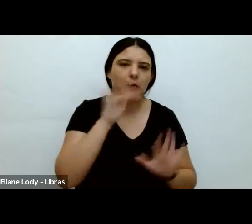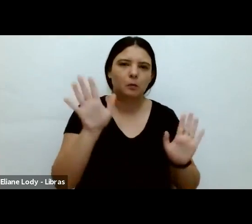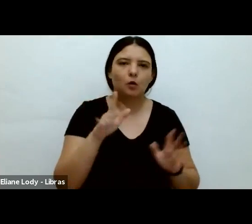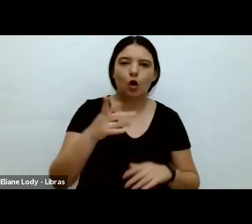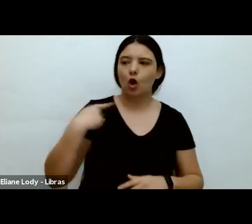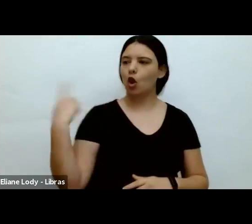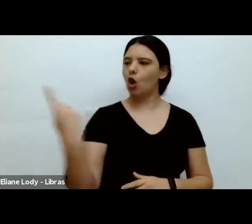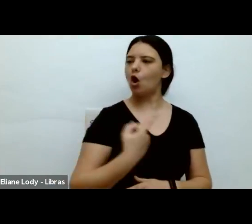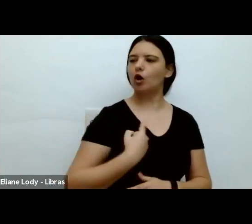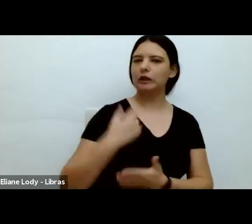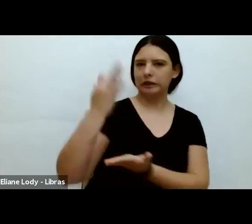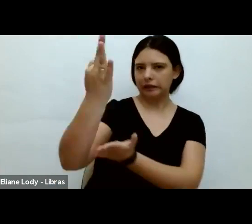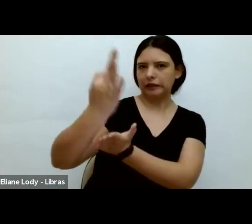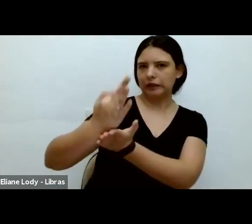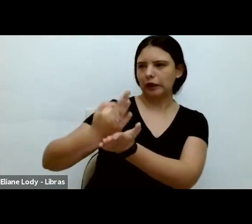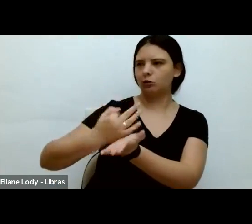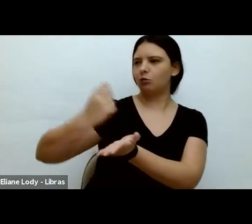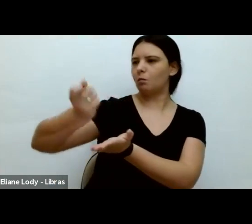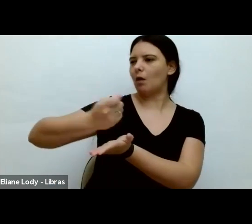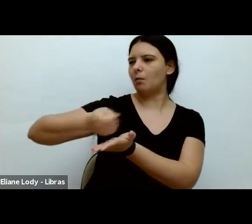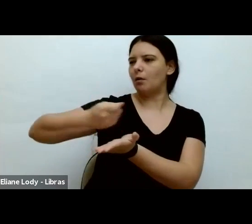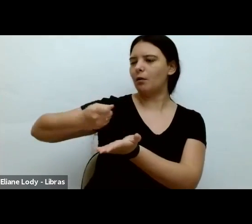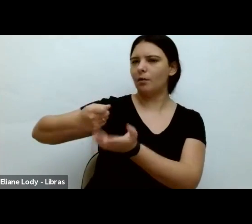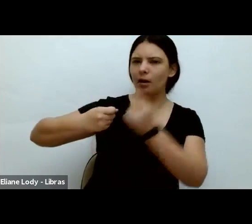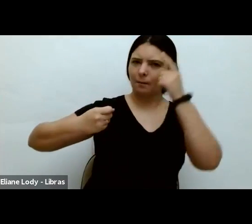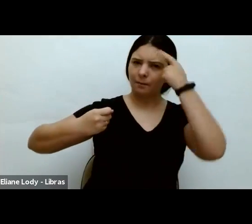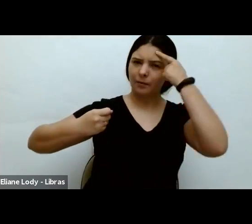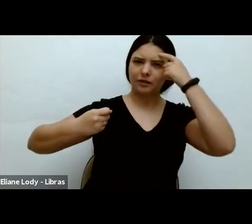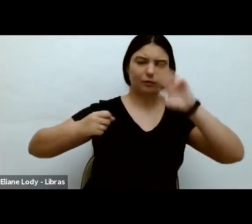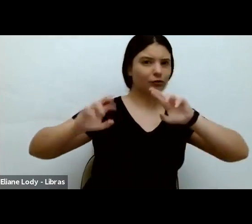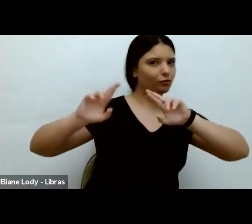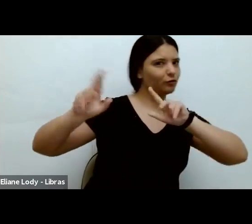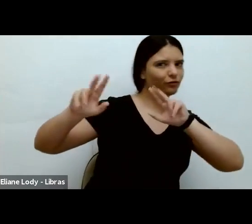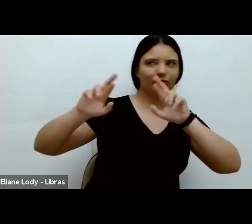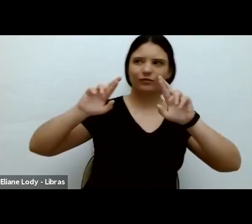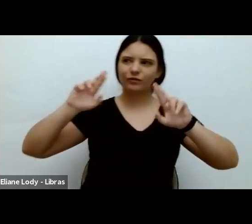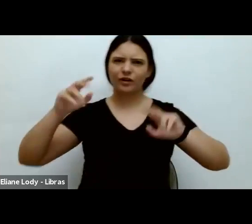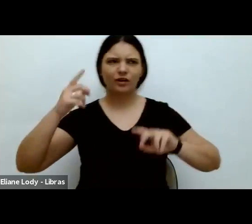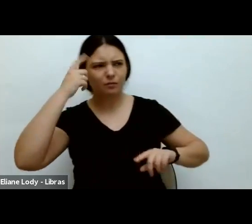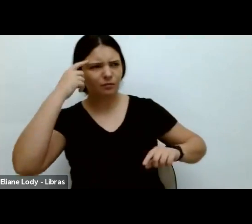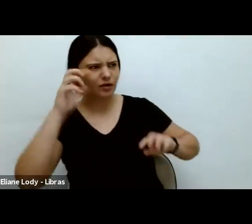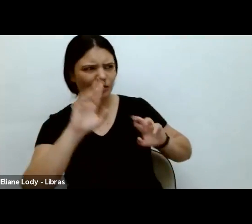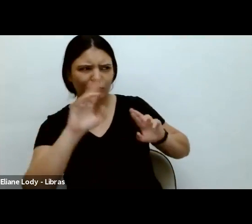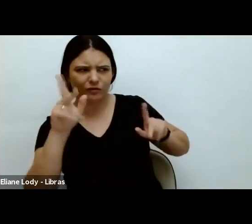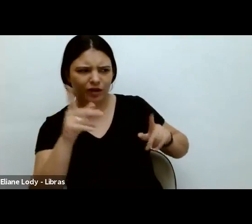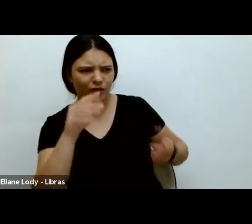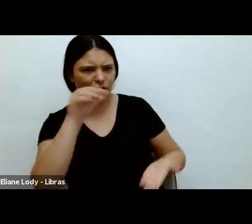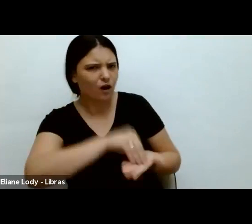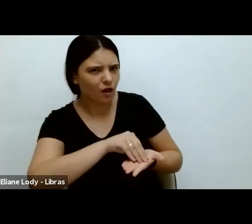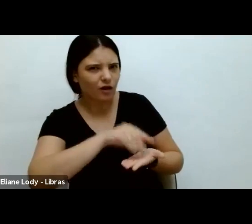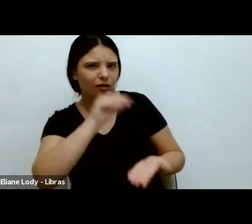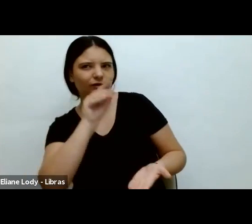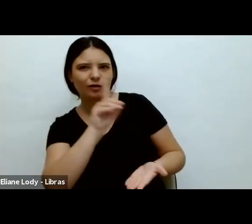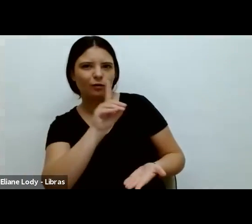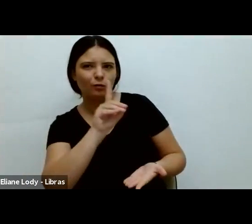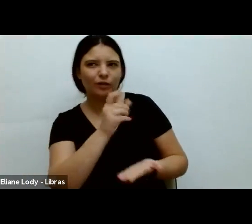let's say, sometimes we have do let's say, sometimes we have differences in how we see the production of the art. The together